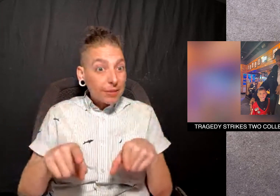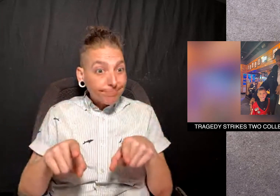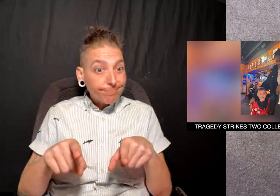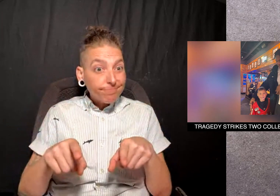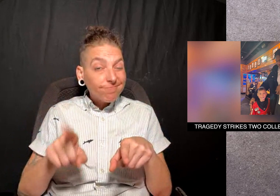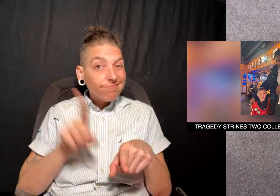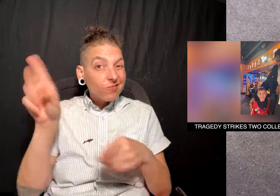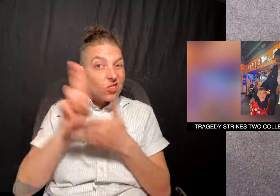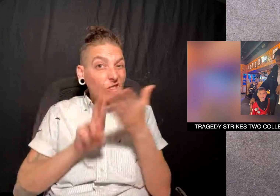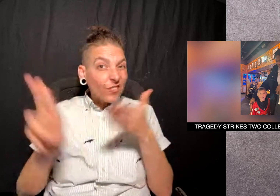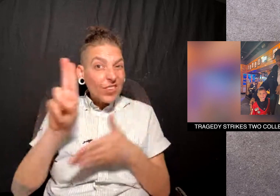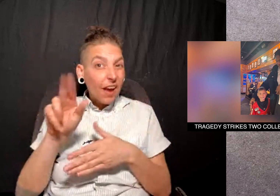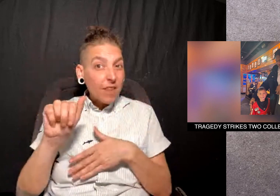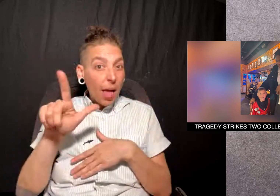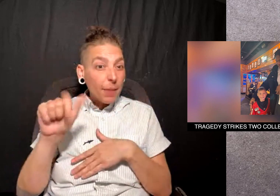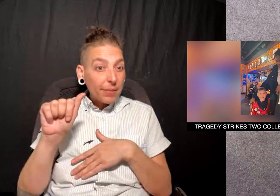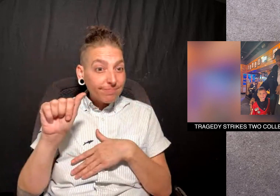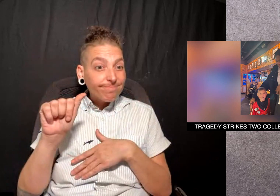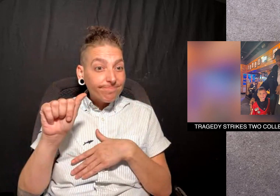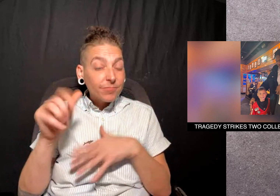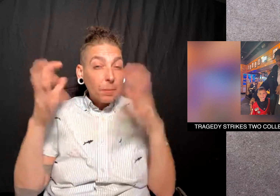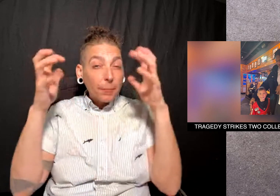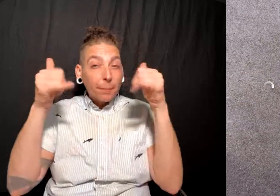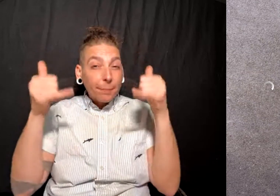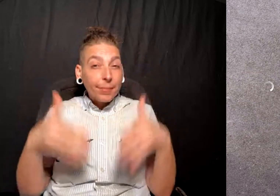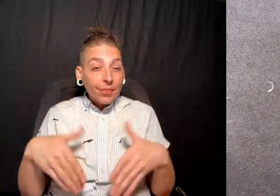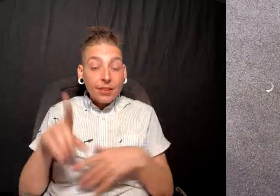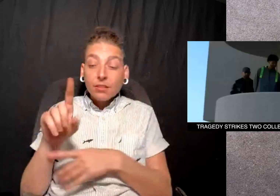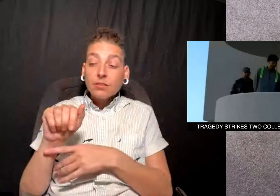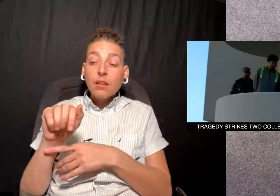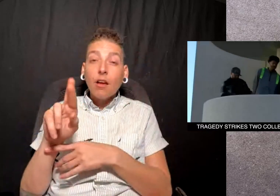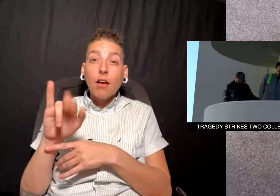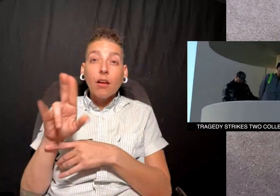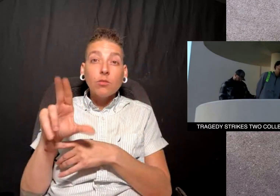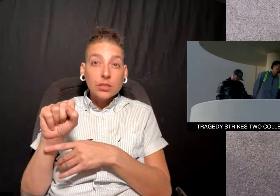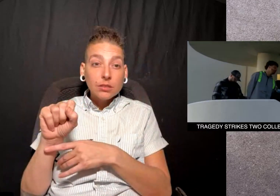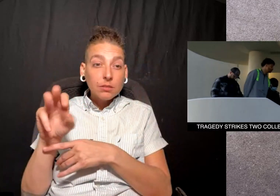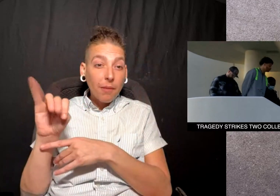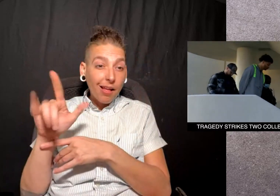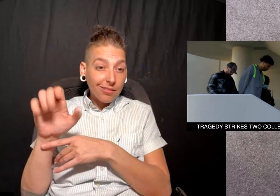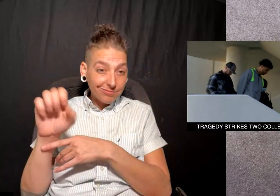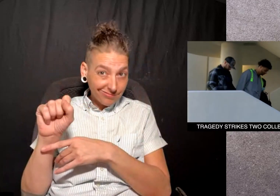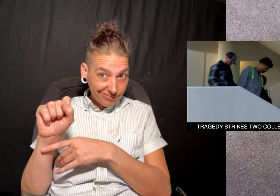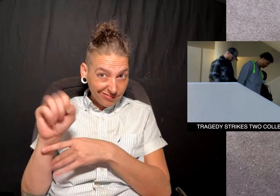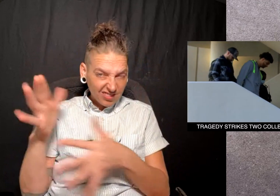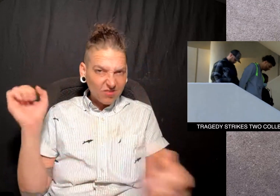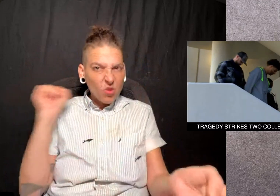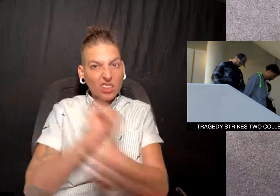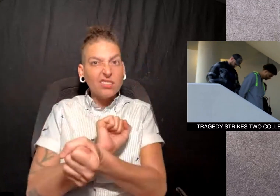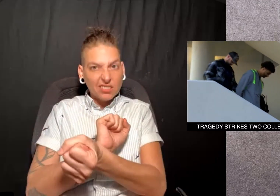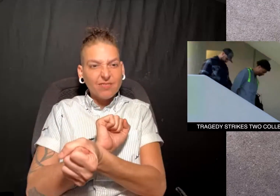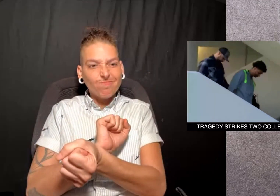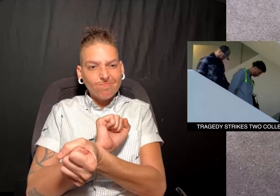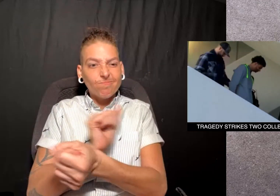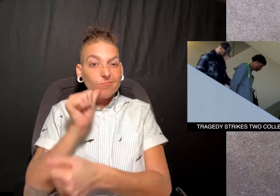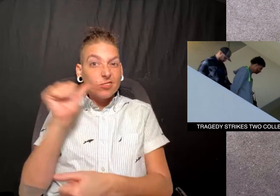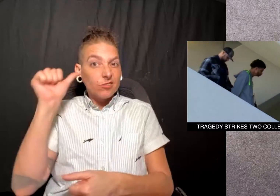in the second story University of Alabama basketball player Darius Miles was arrested